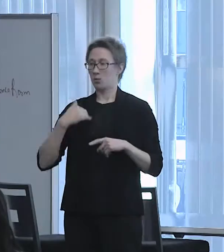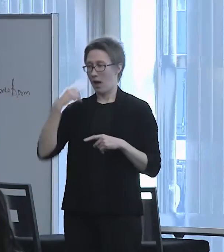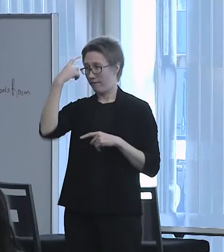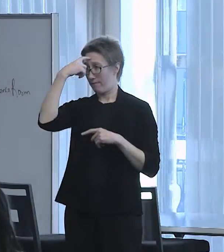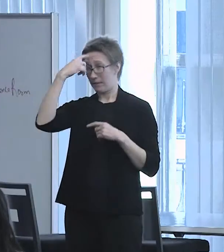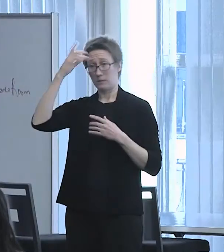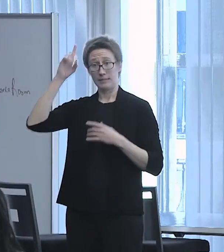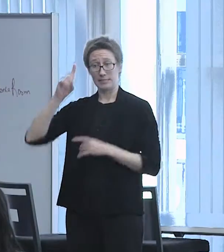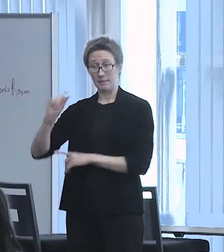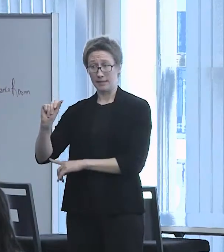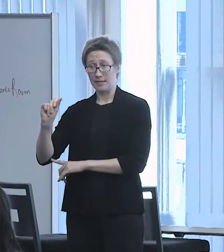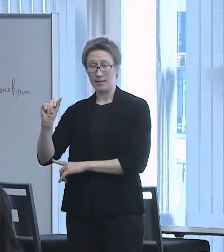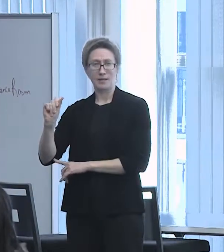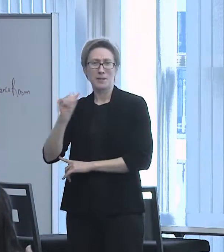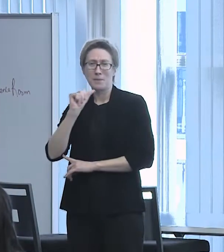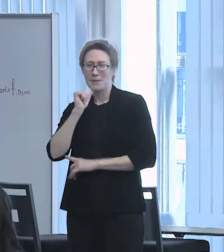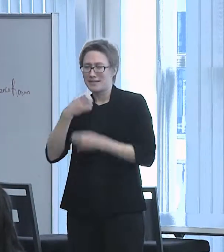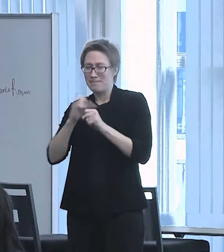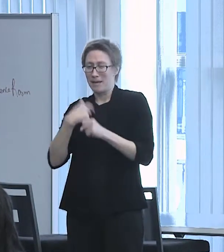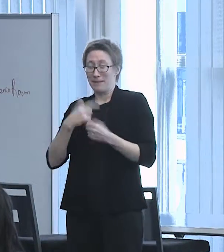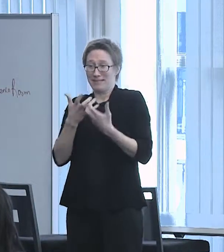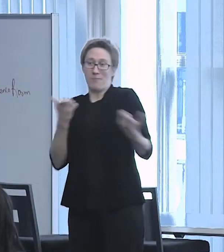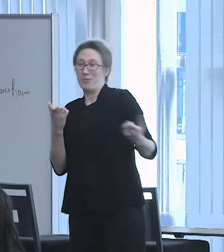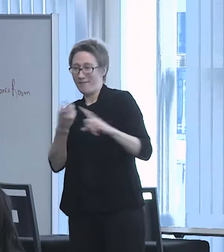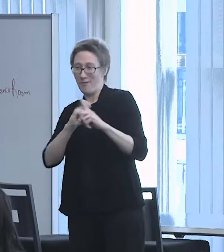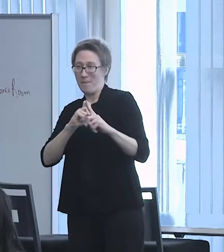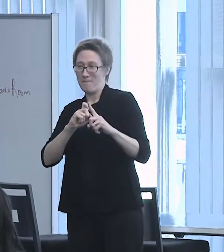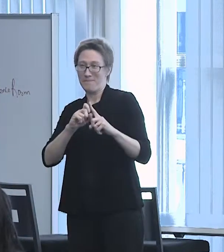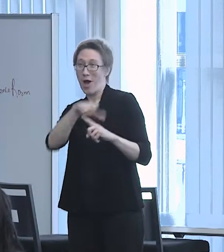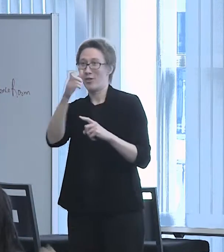from disabilities here. Thank you. No problem.